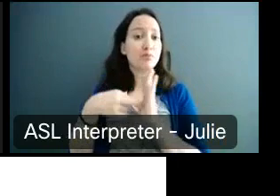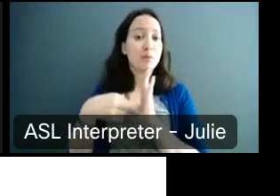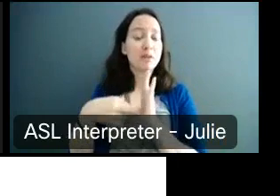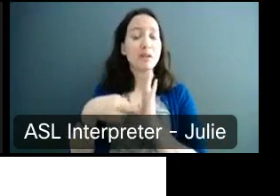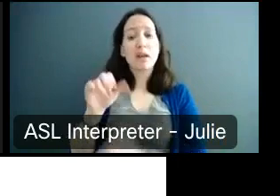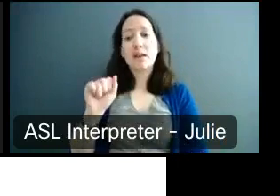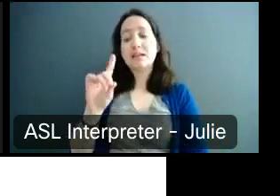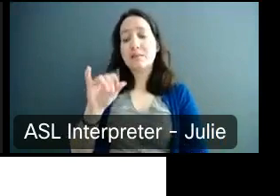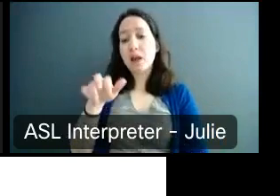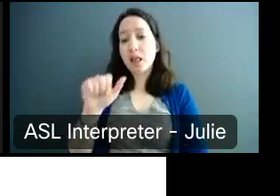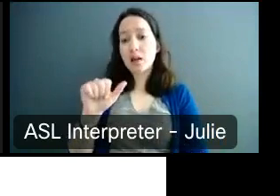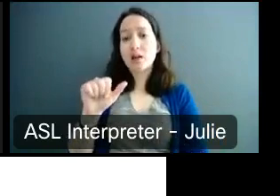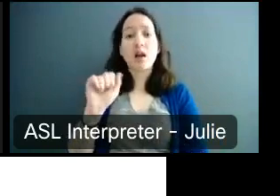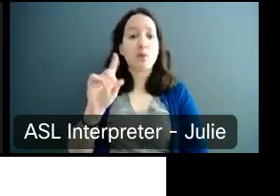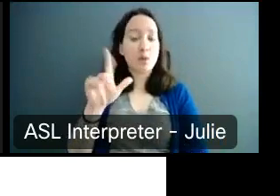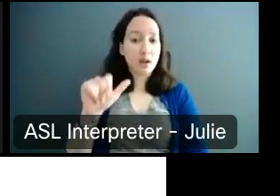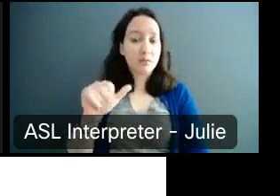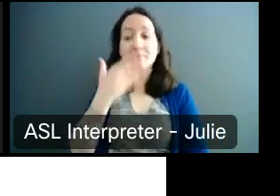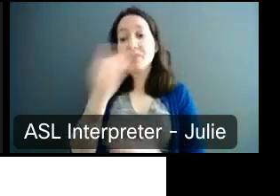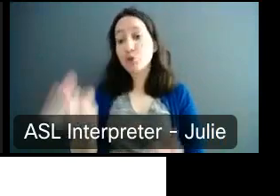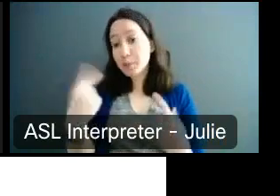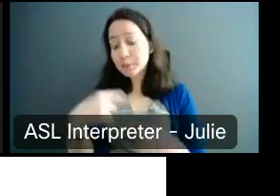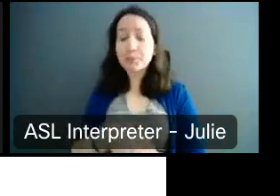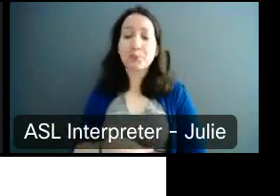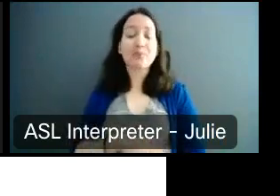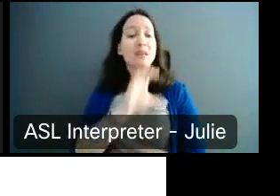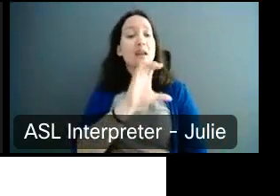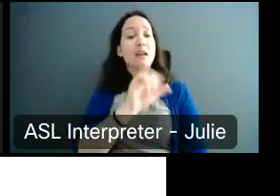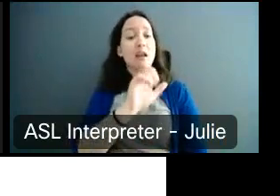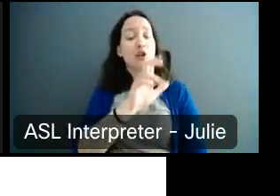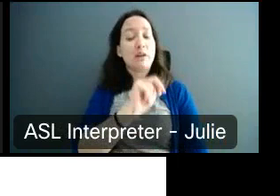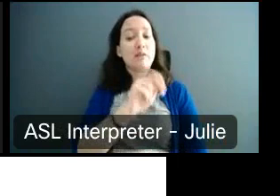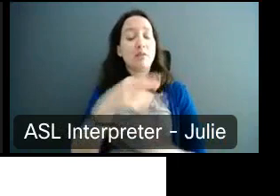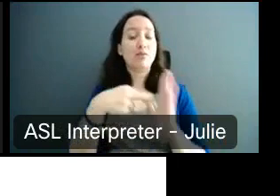Um, thank you for being here and and Karen San hilarious representing Molly.